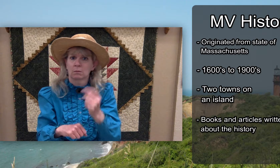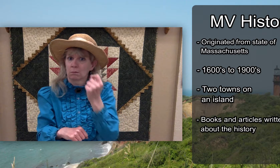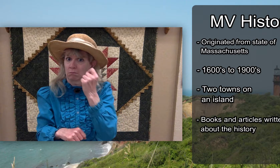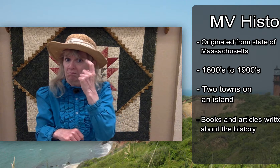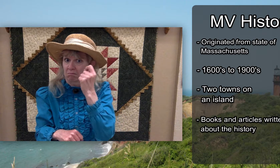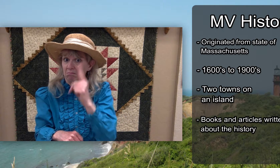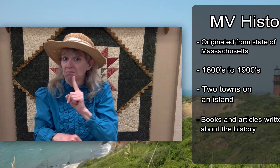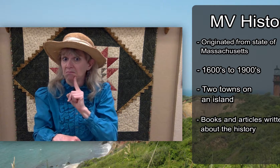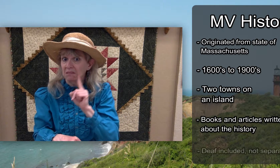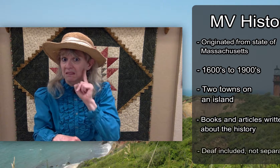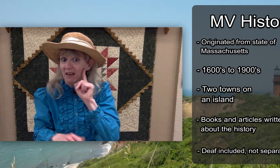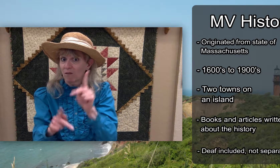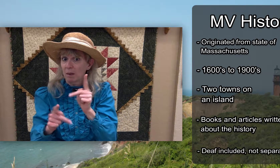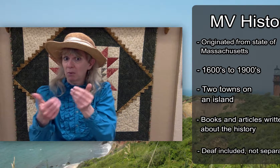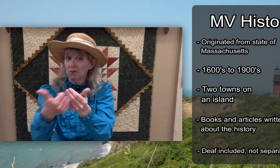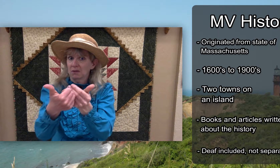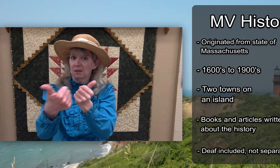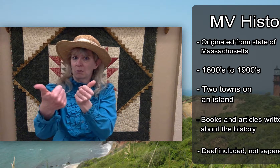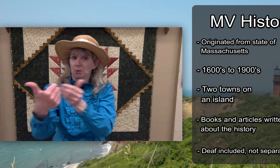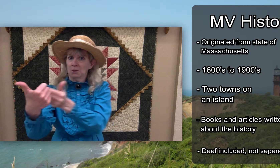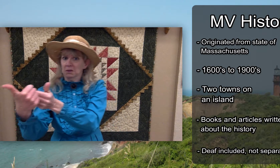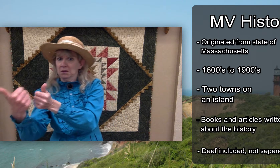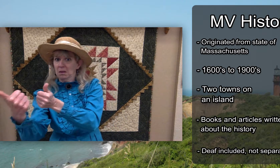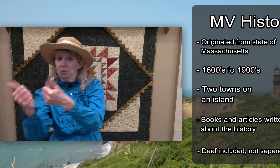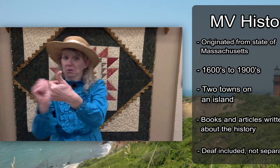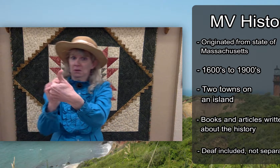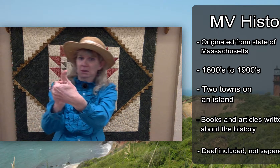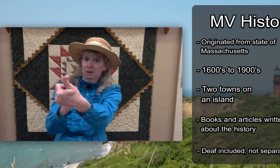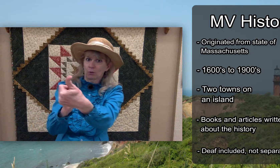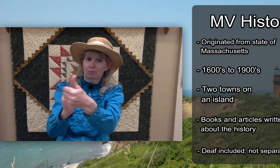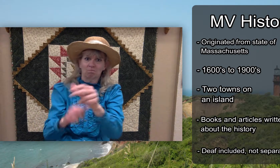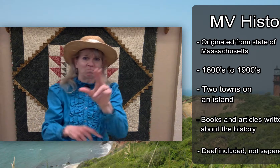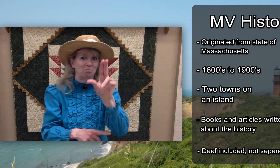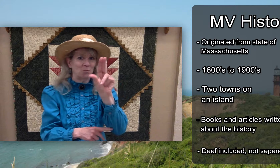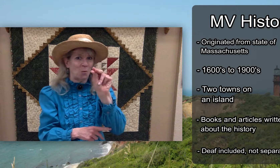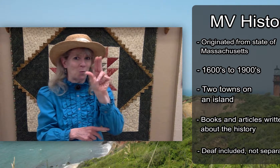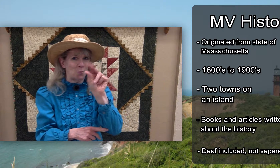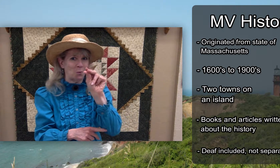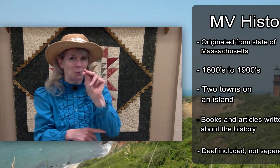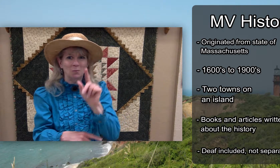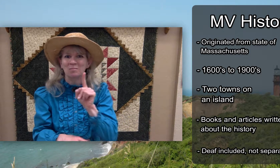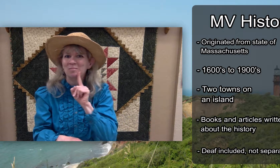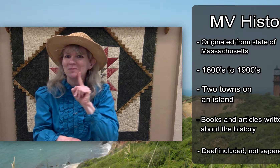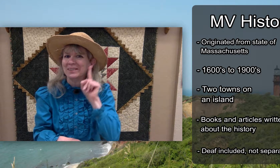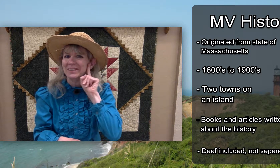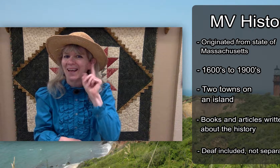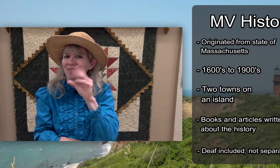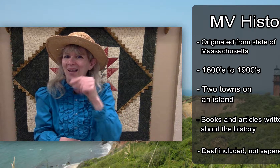So, were Deaf people separated from hearing people? No, Deaf and